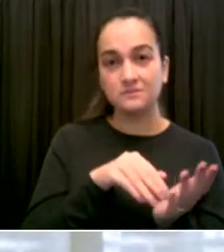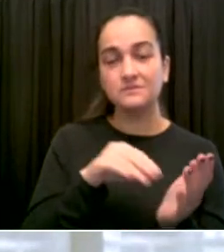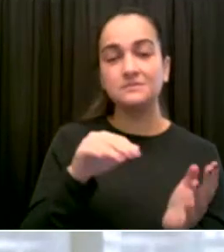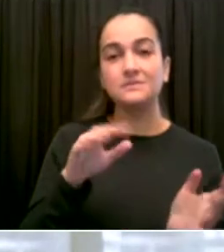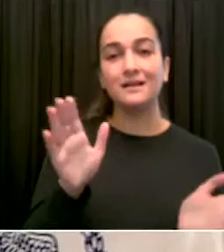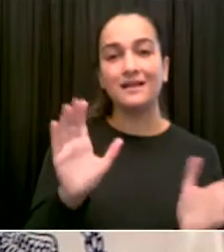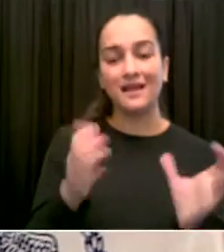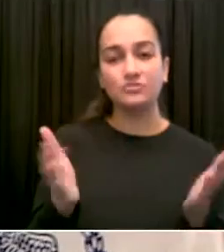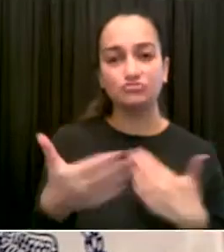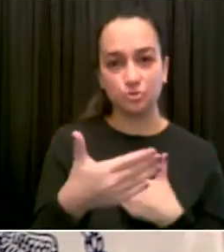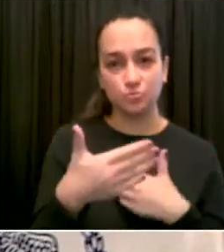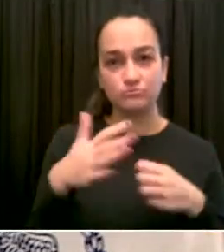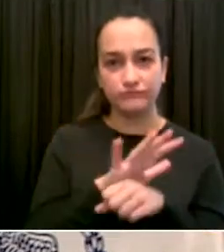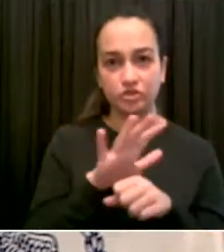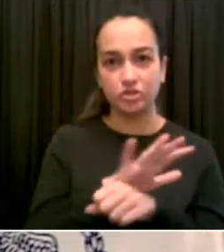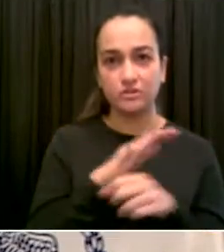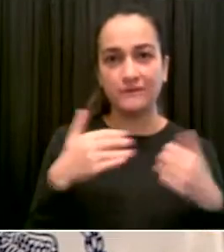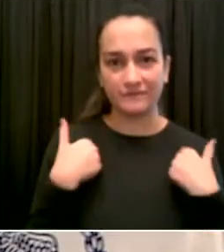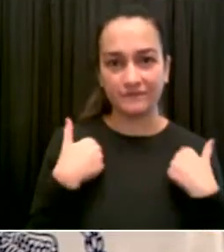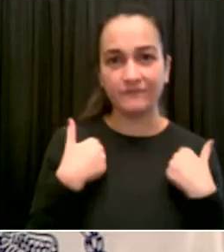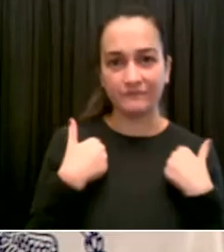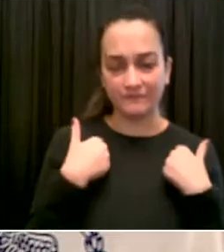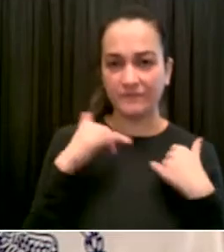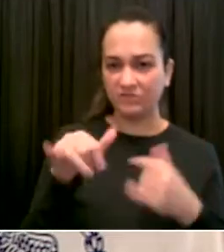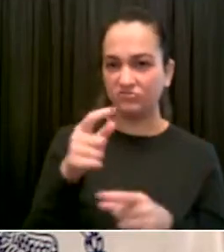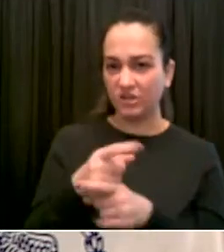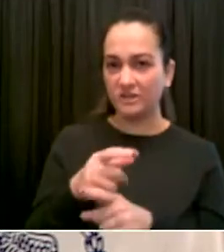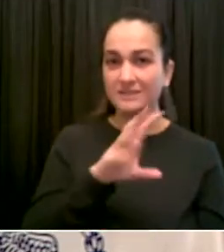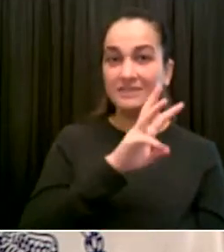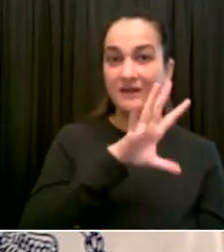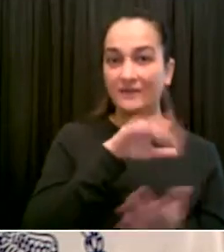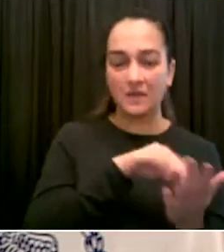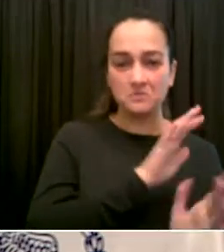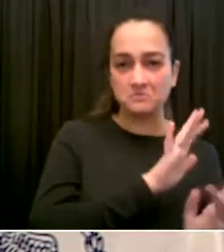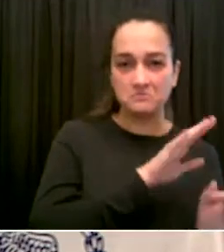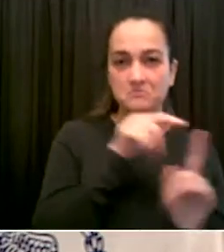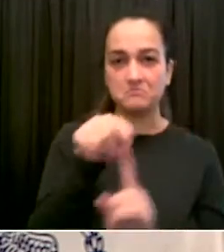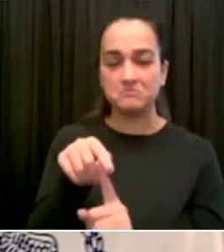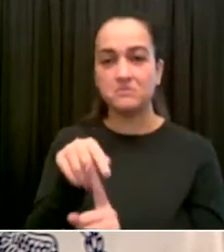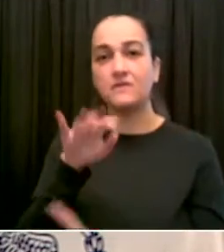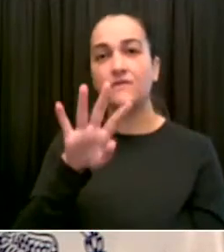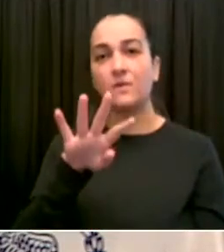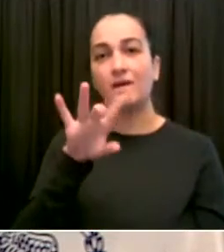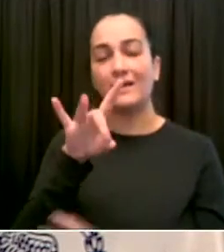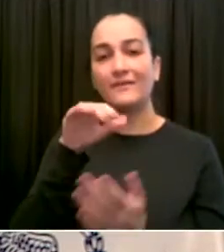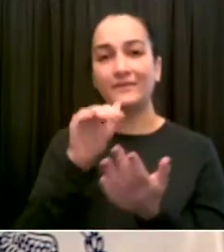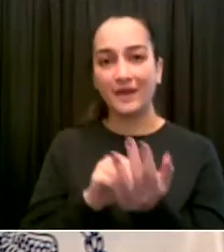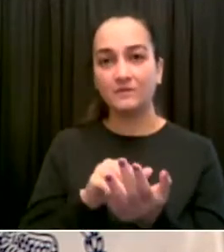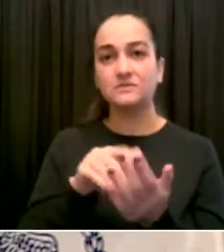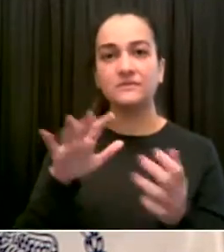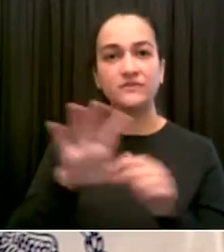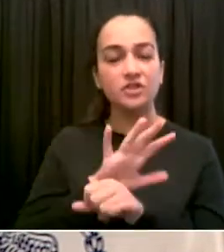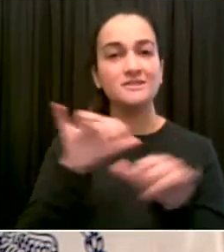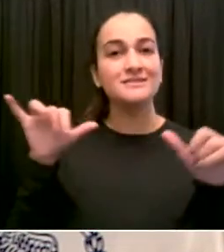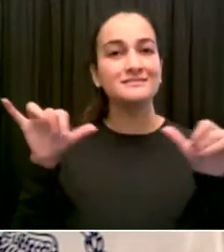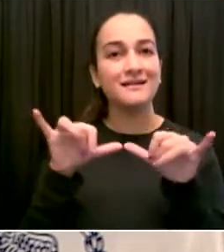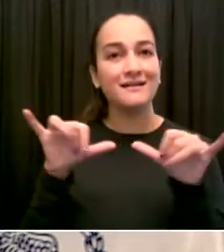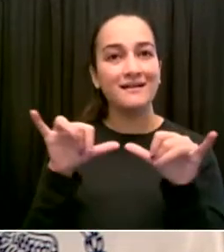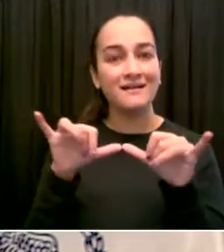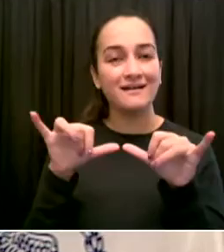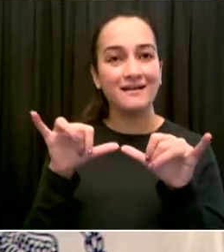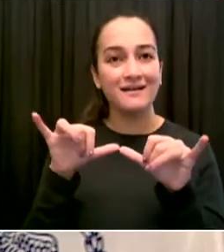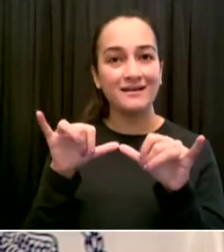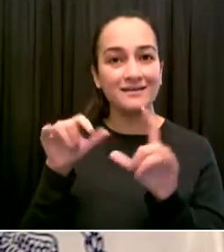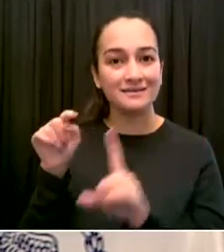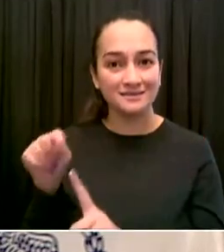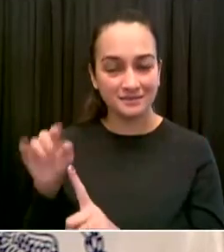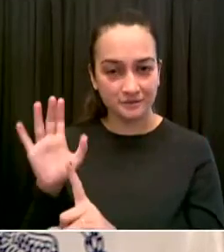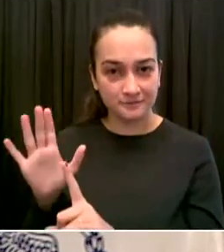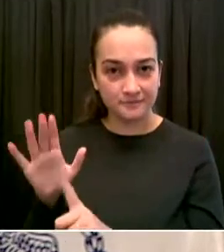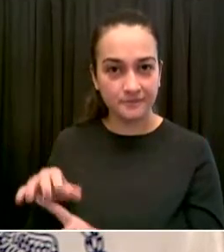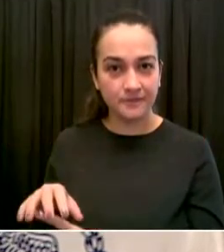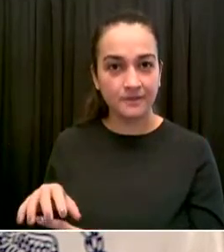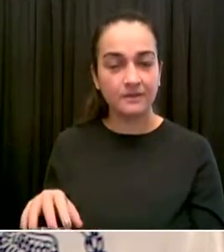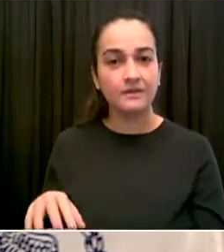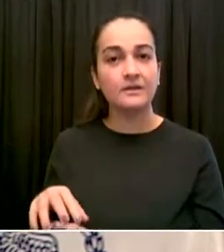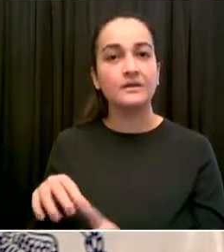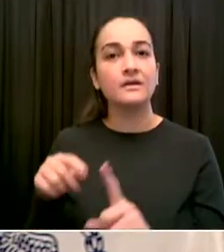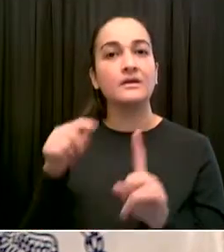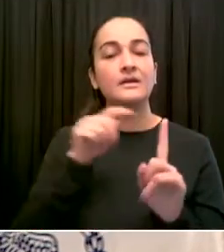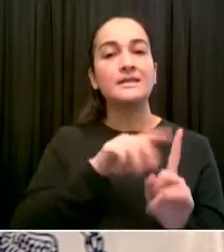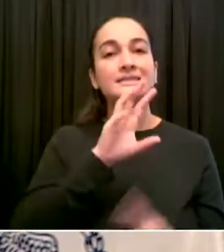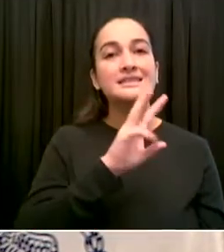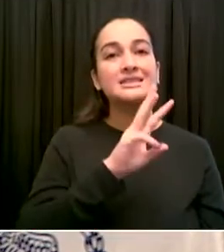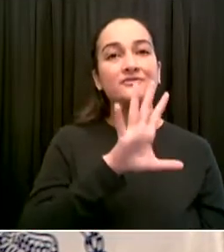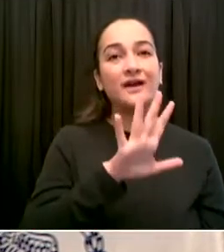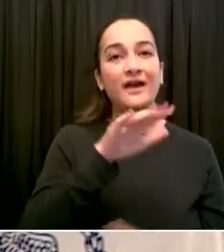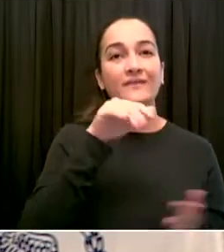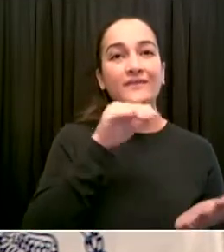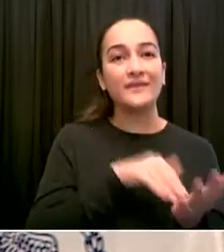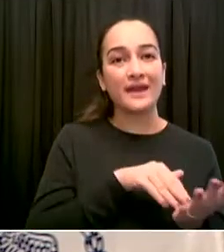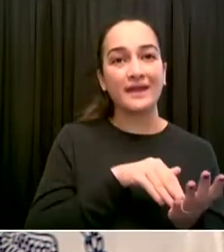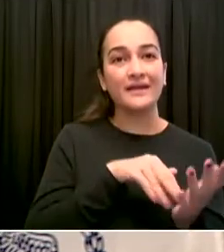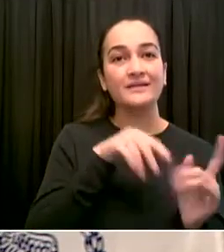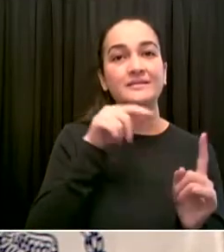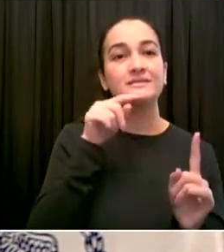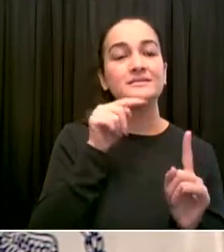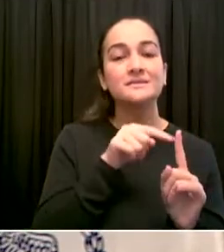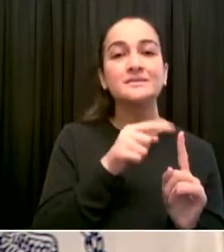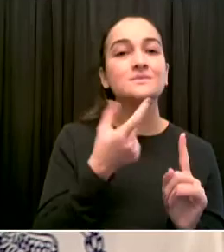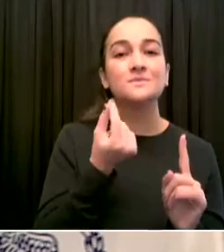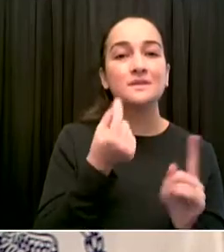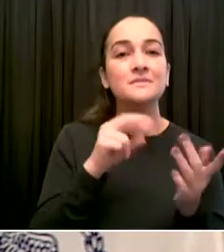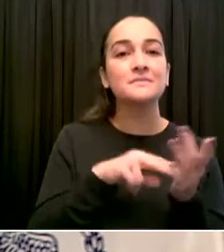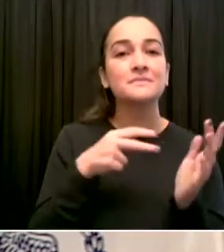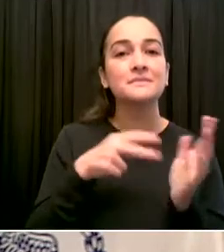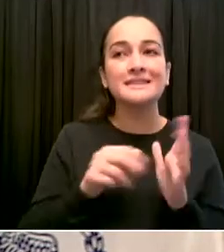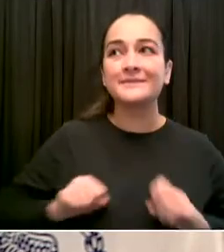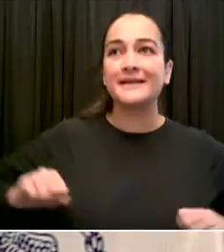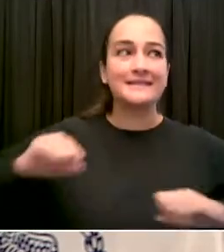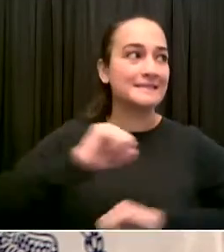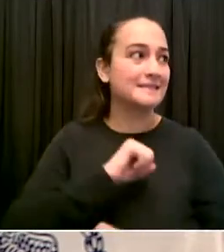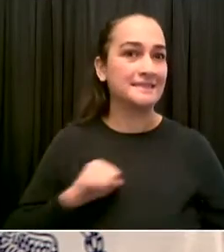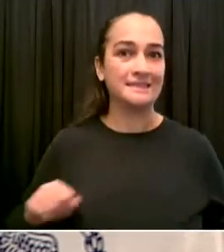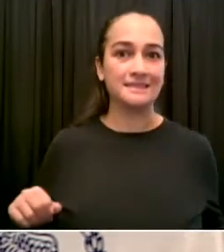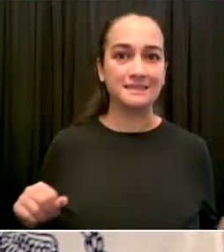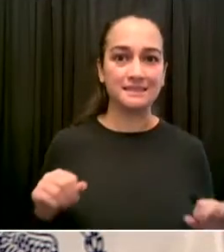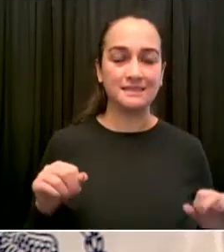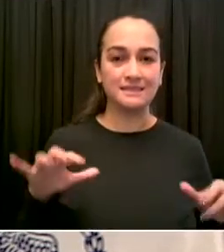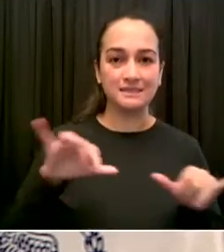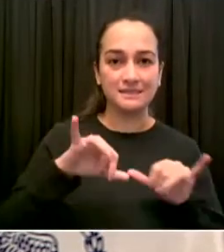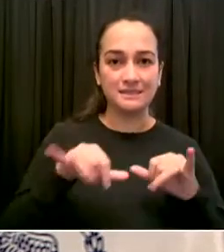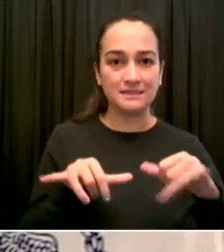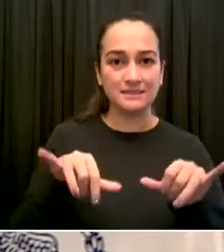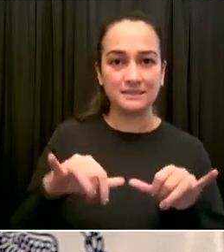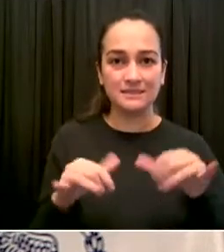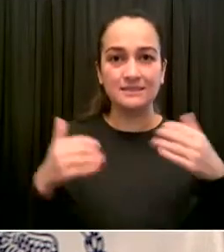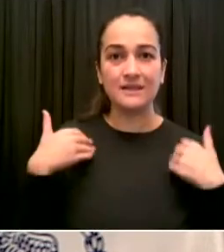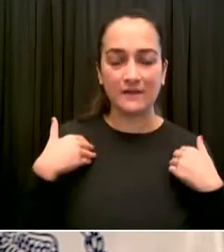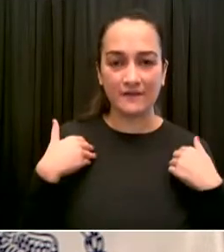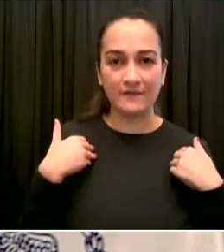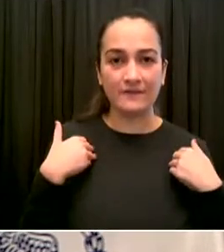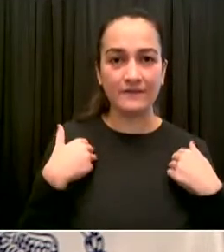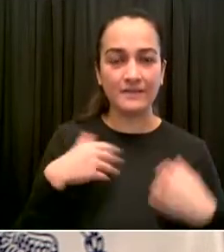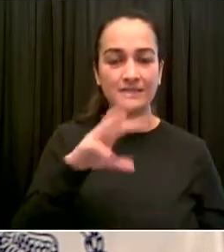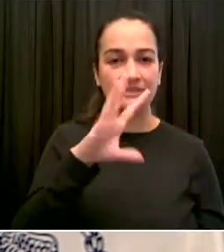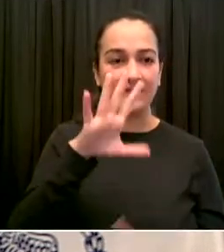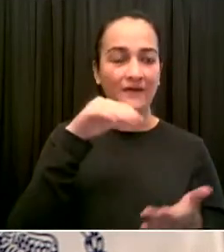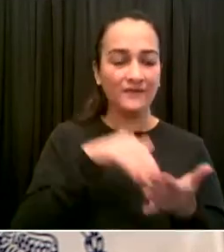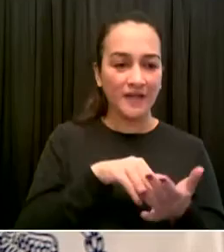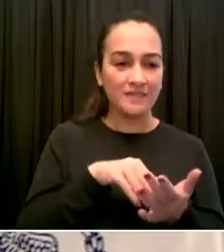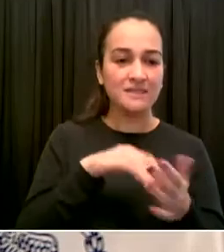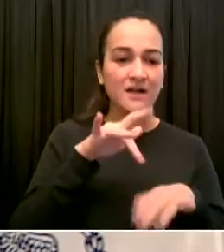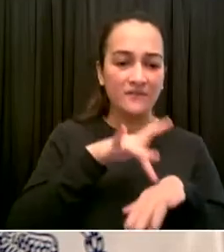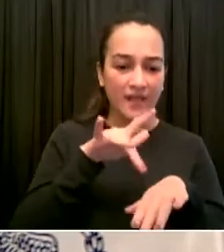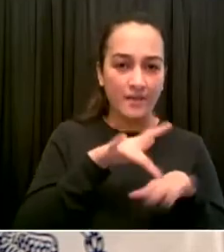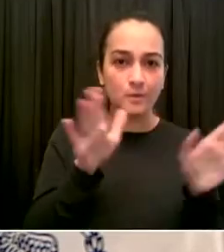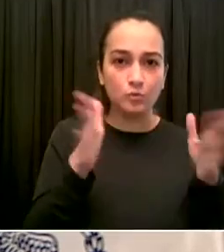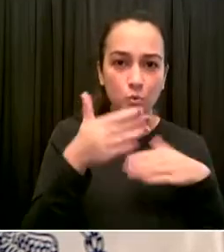65,000 SPACES -- THAT'S AN